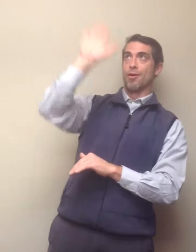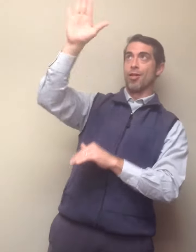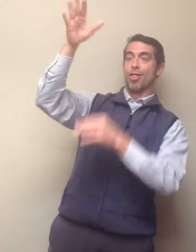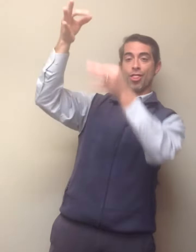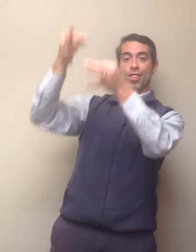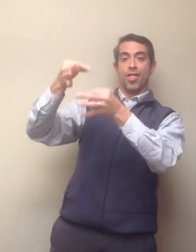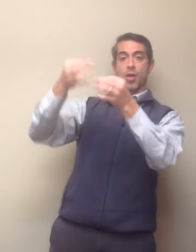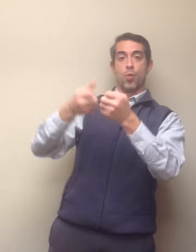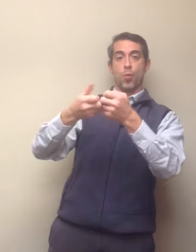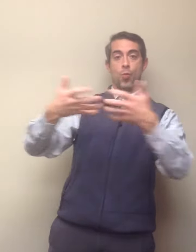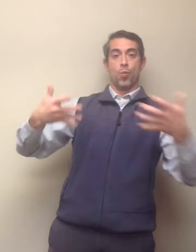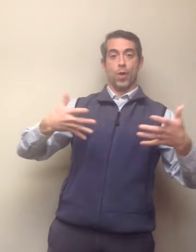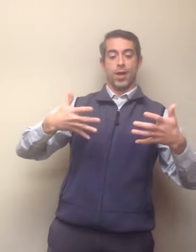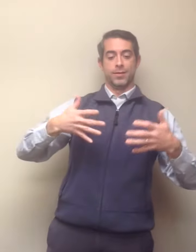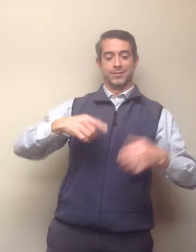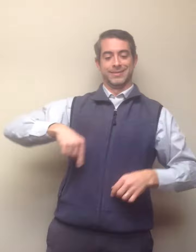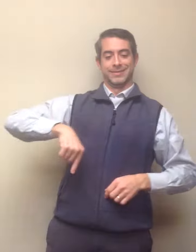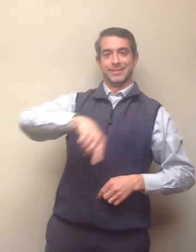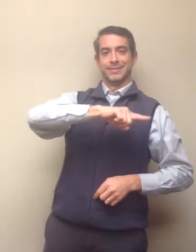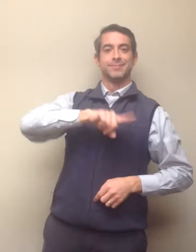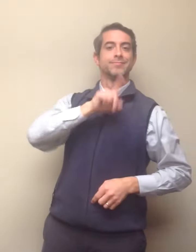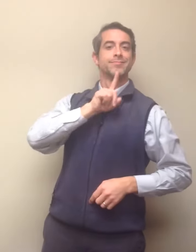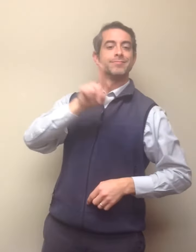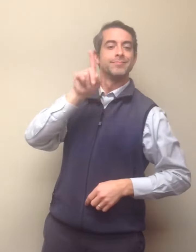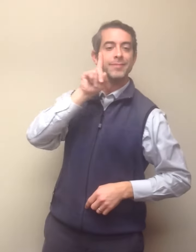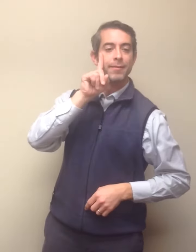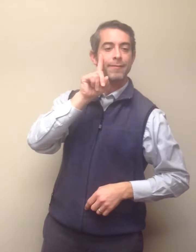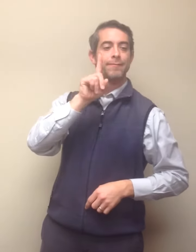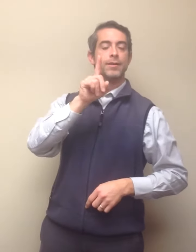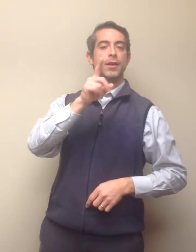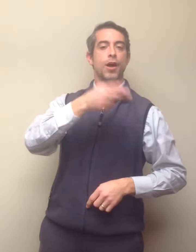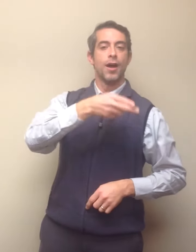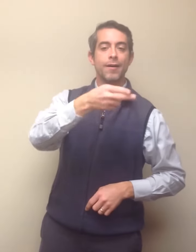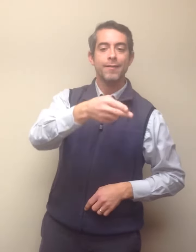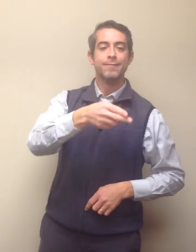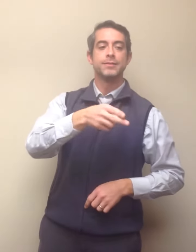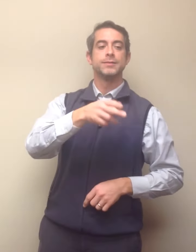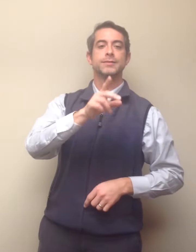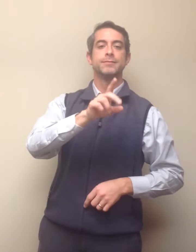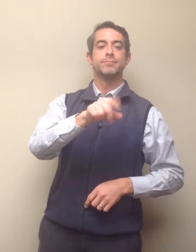group without that group's full and active participation in the